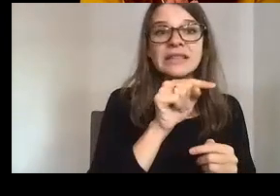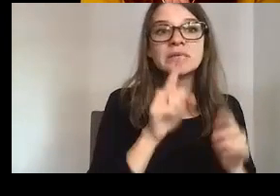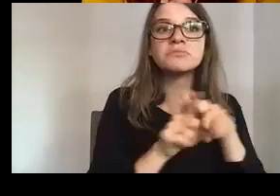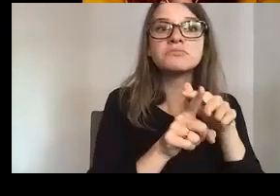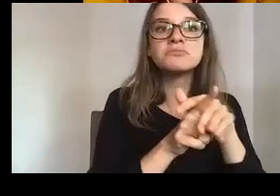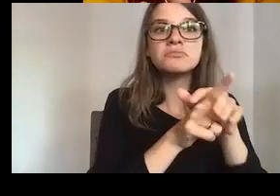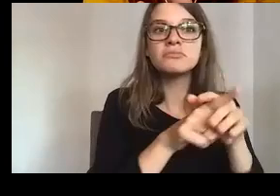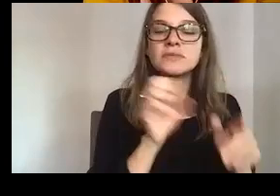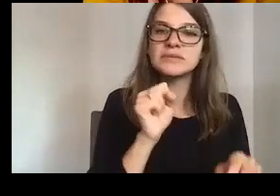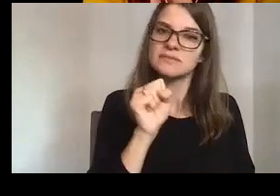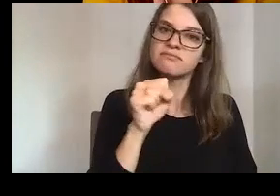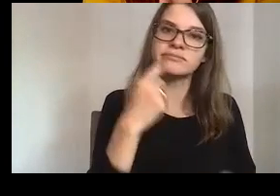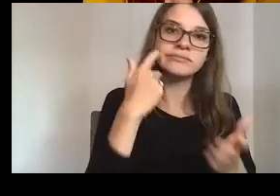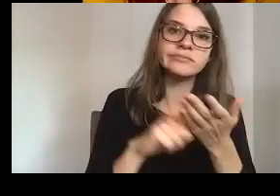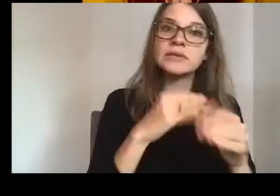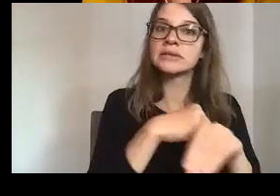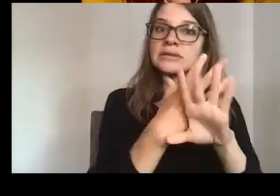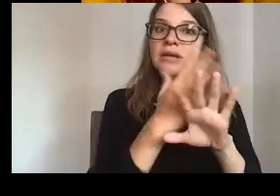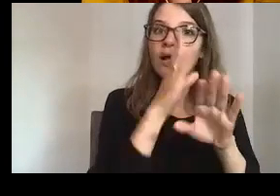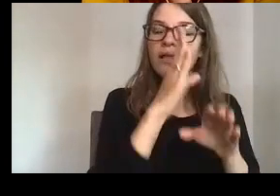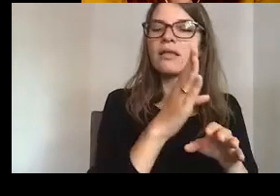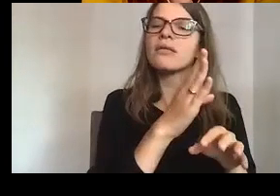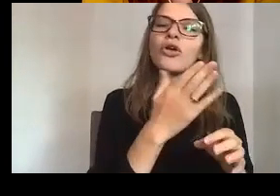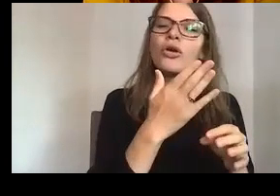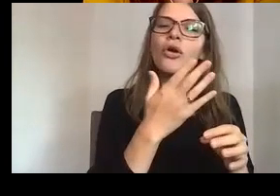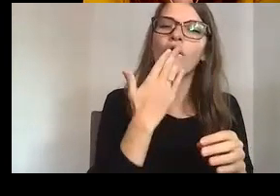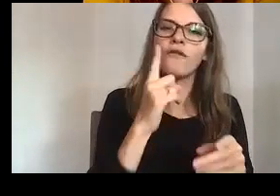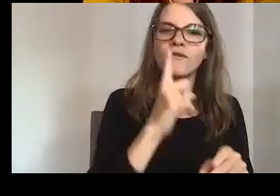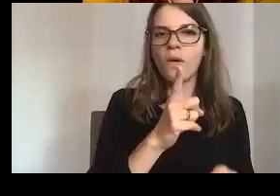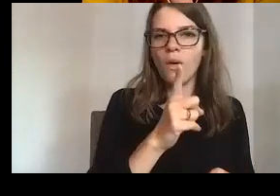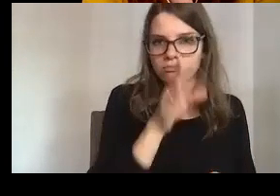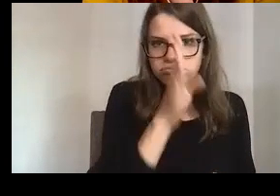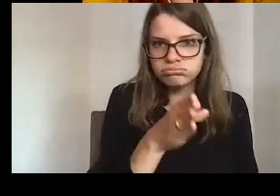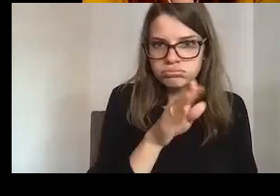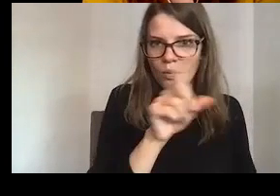that telehealth is good for straightforward questions so you'll see here one of those quotes a